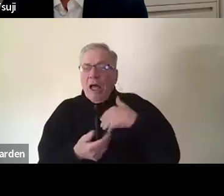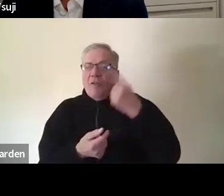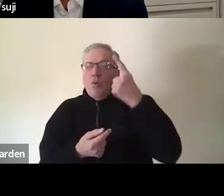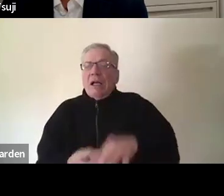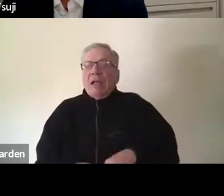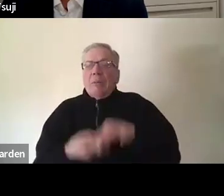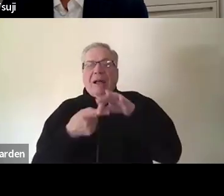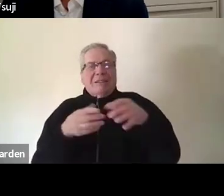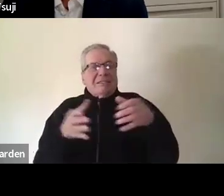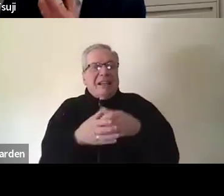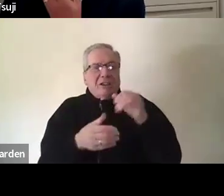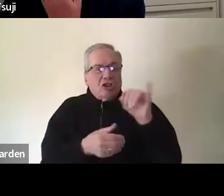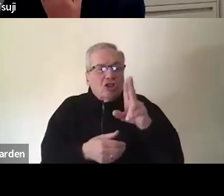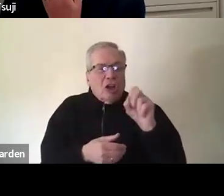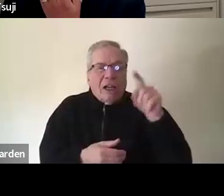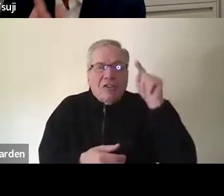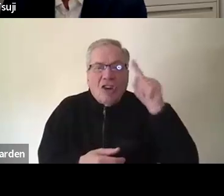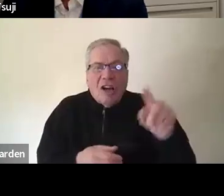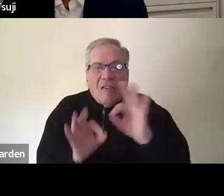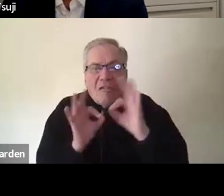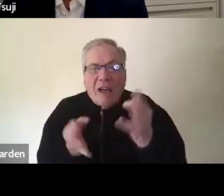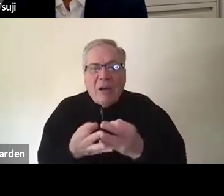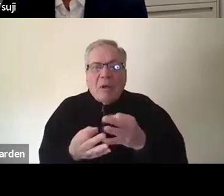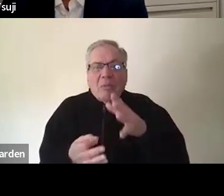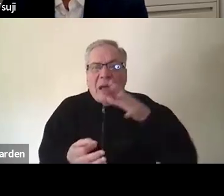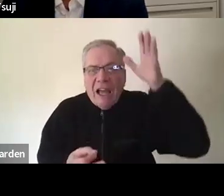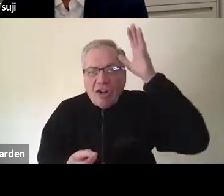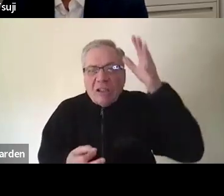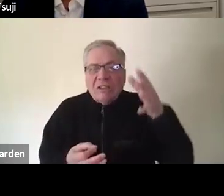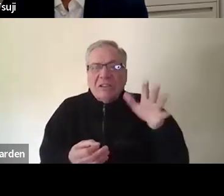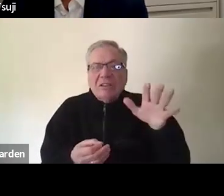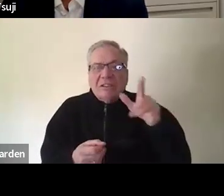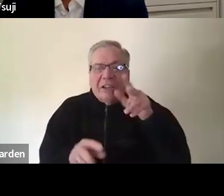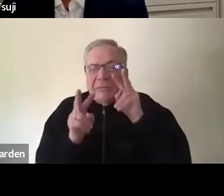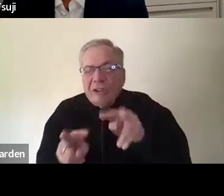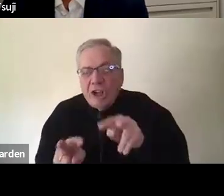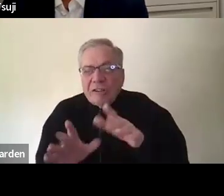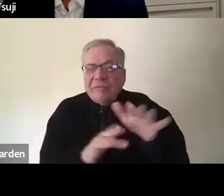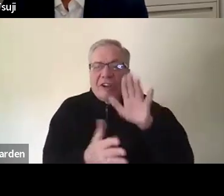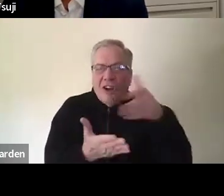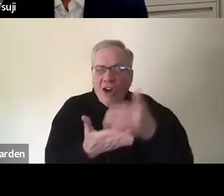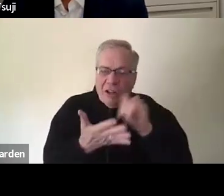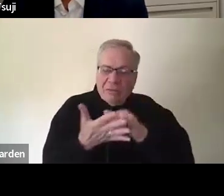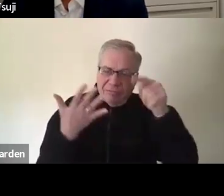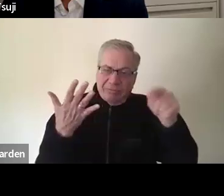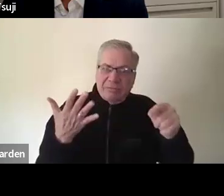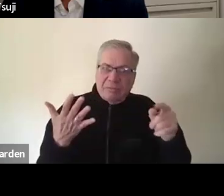the families, parents, guardians, and the STARS staff. That is where the staff would explain to